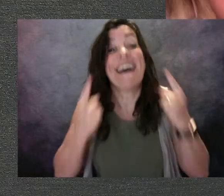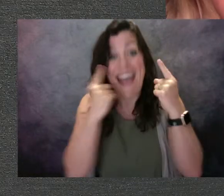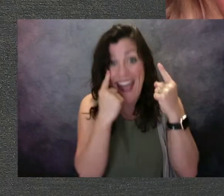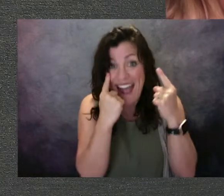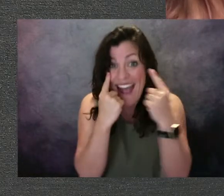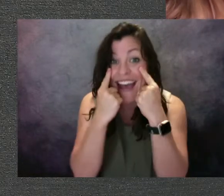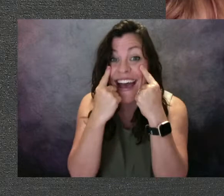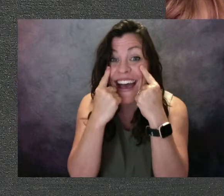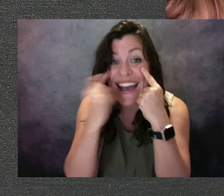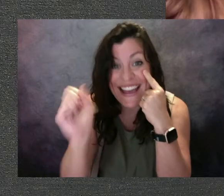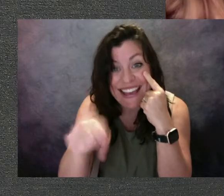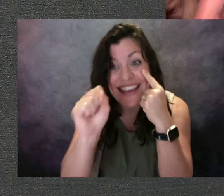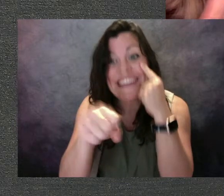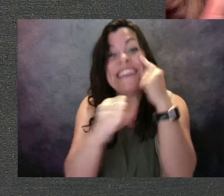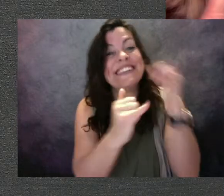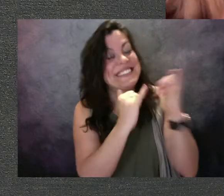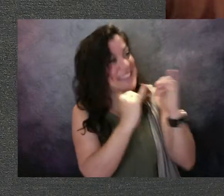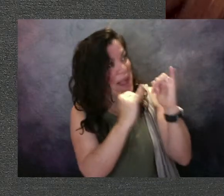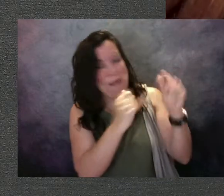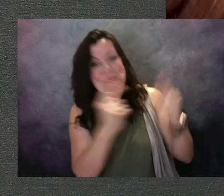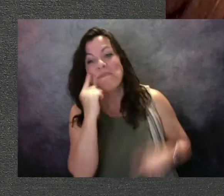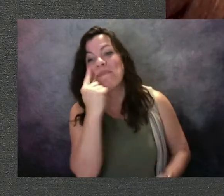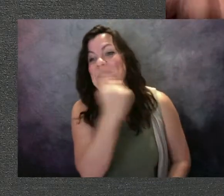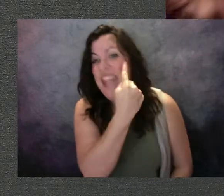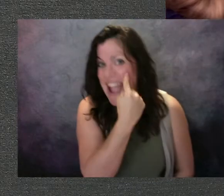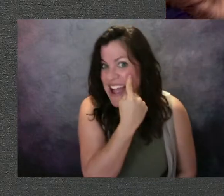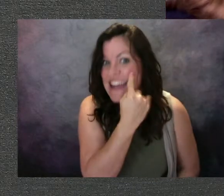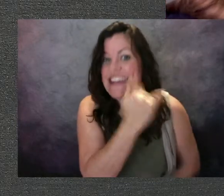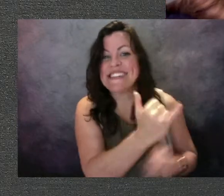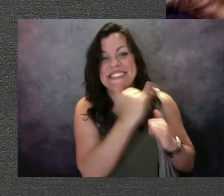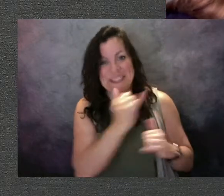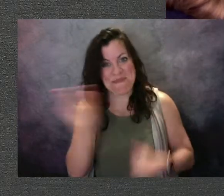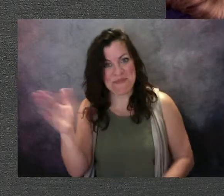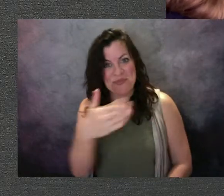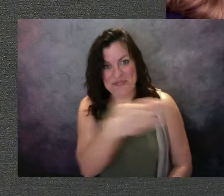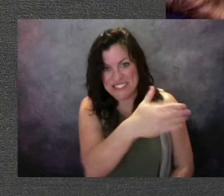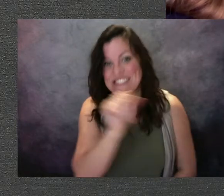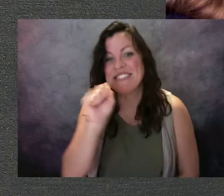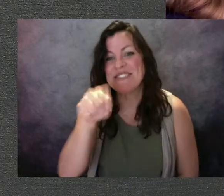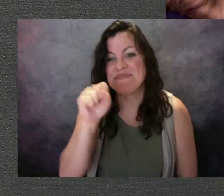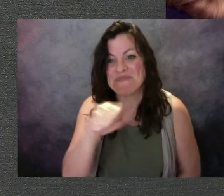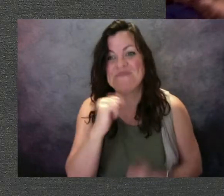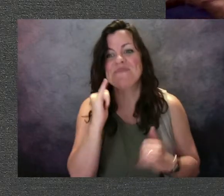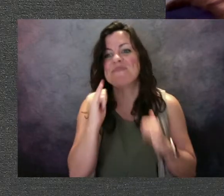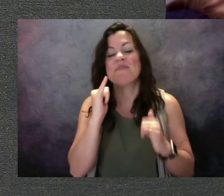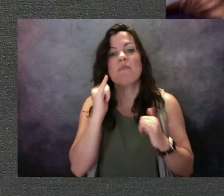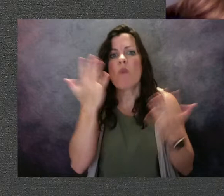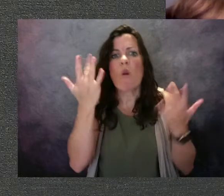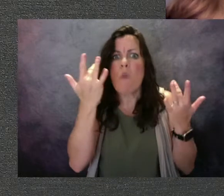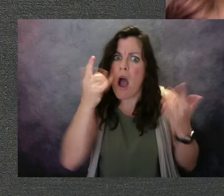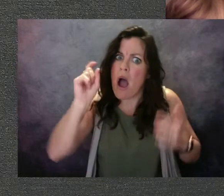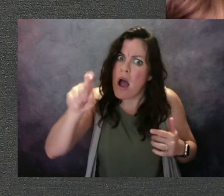We have eyes, don't we? We have an eye just like a fish so that we can see all the beautiful things around us